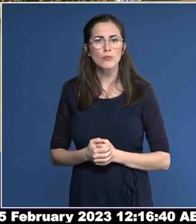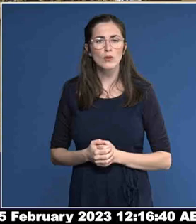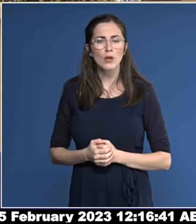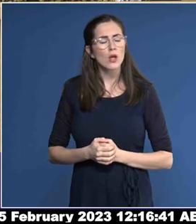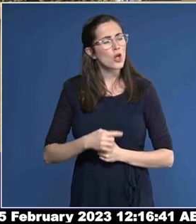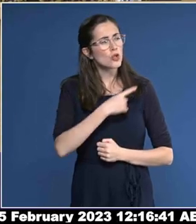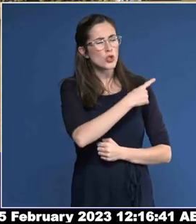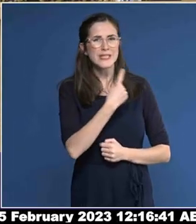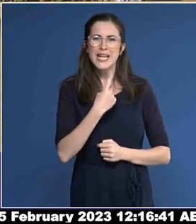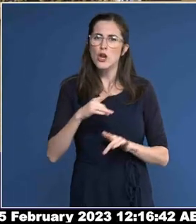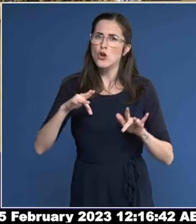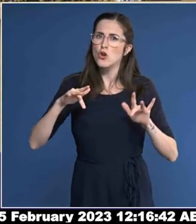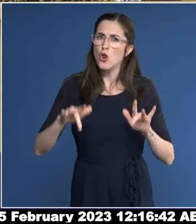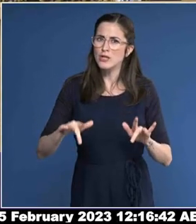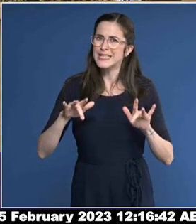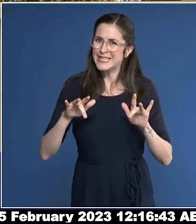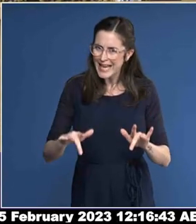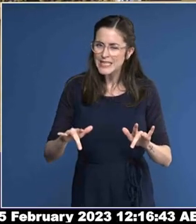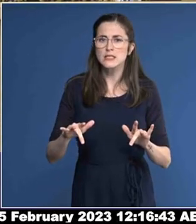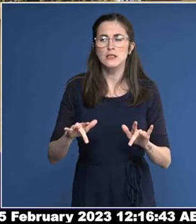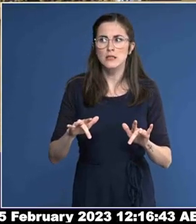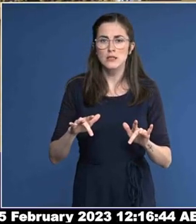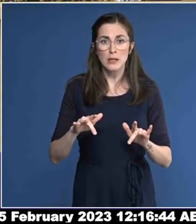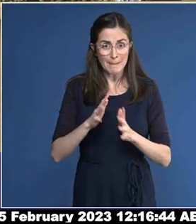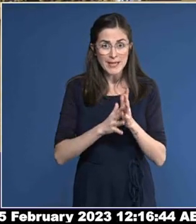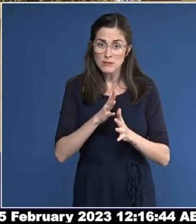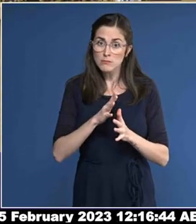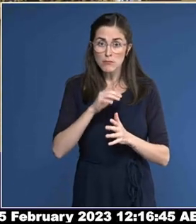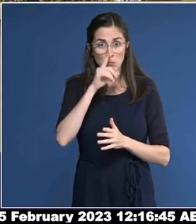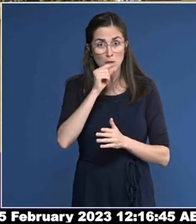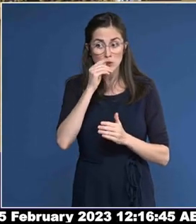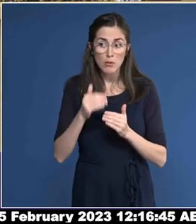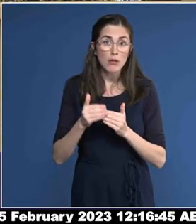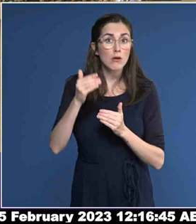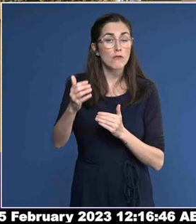that's very deliberate and you are not ruling out that there may be an opportunity for growth in the future.